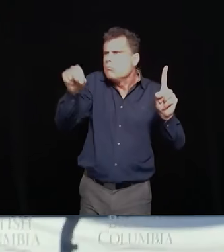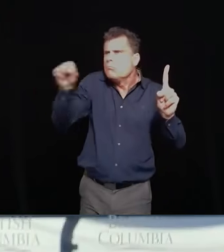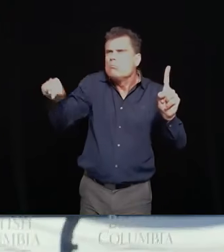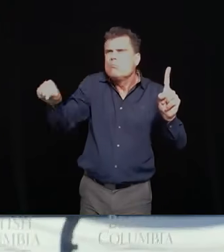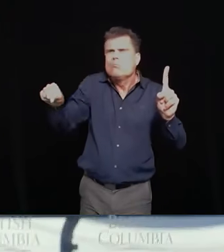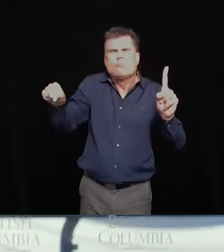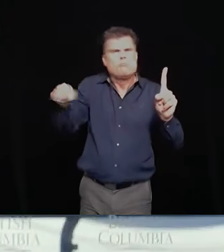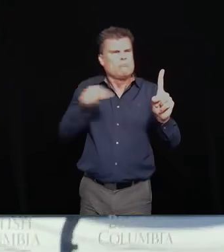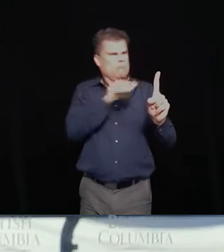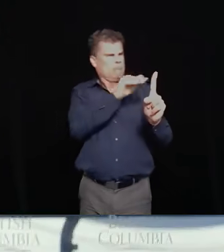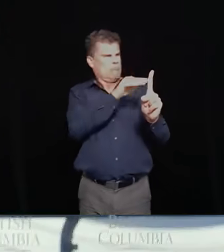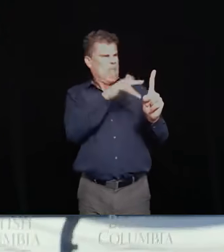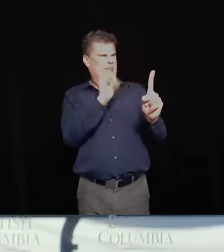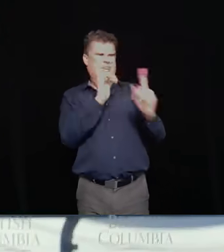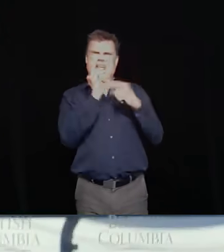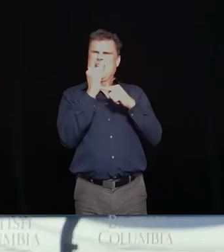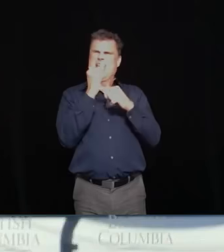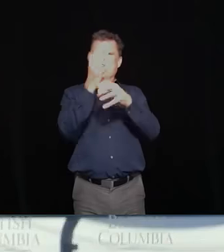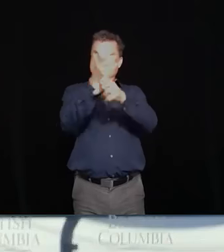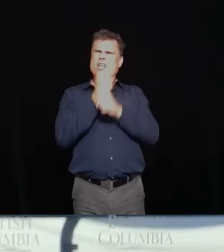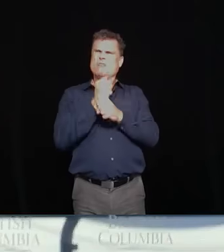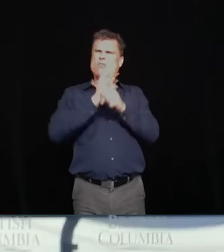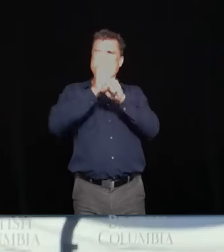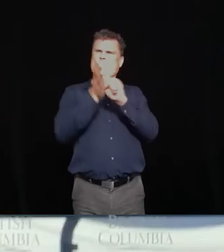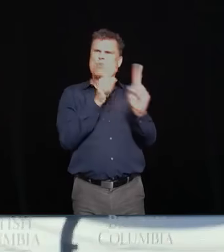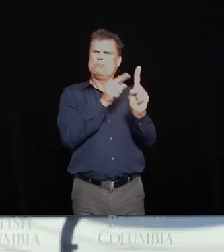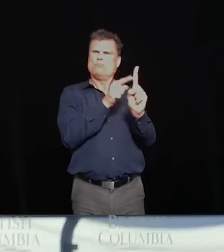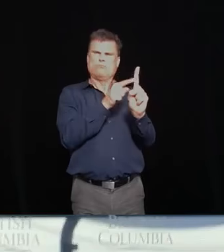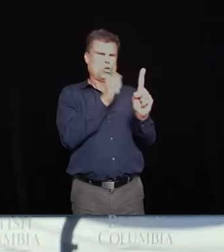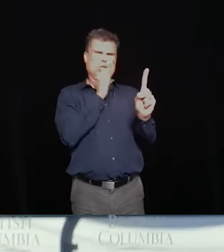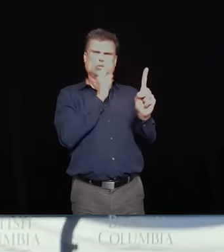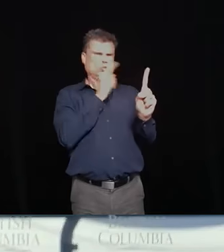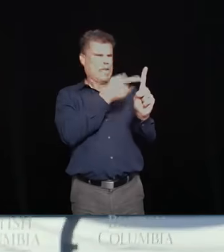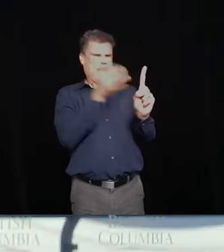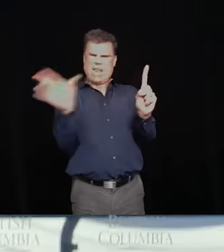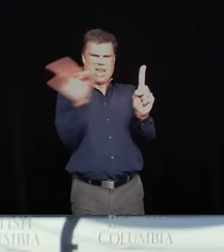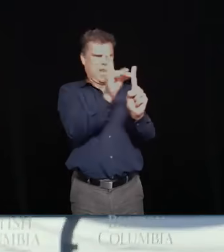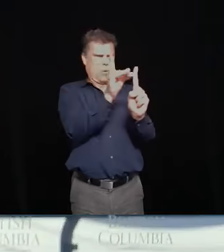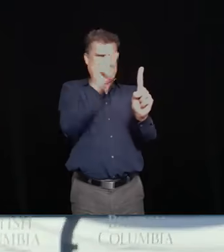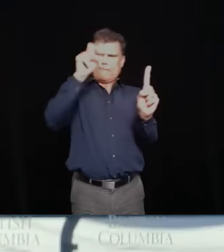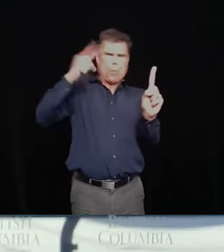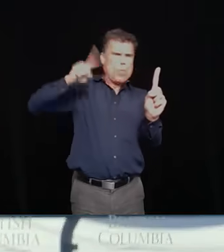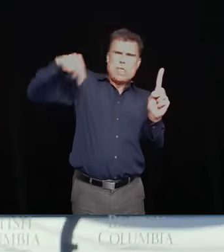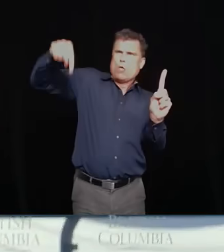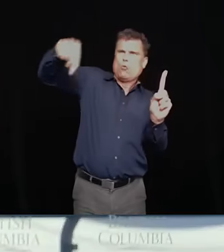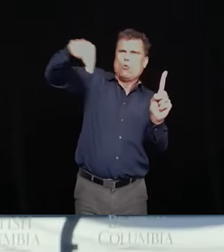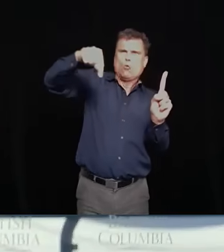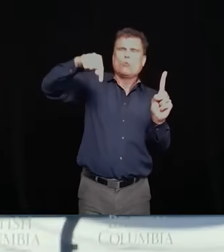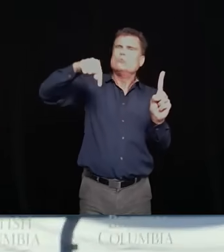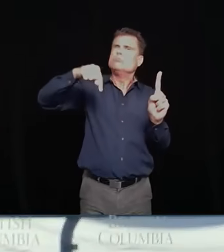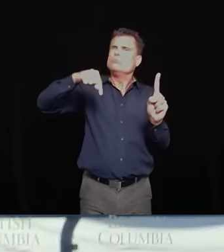nurses and other staff. I think the strength of our public healthcare system is happening and is a part of our